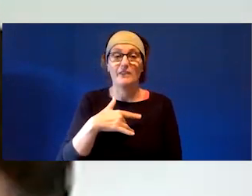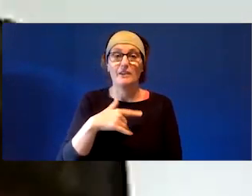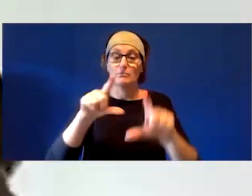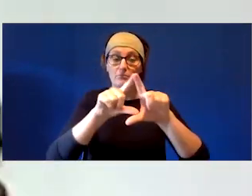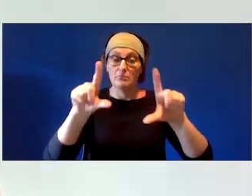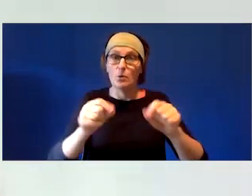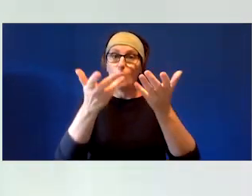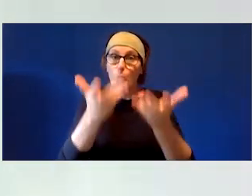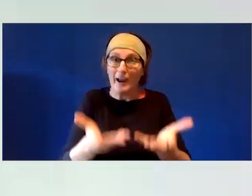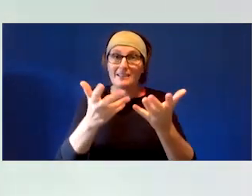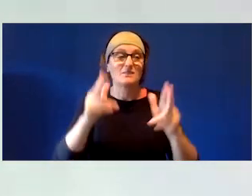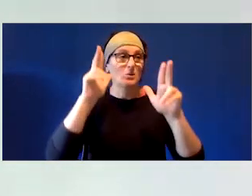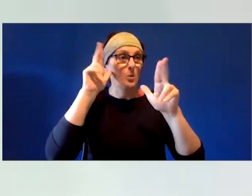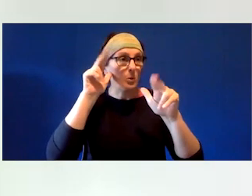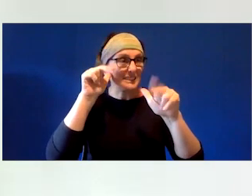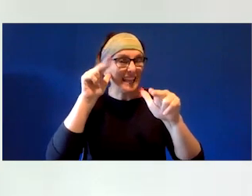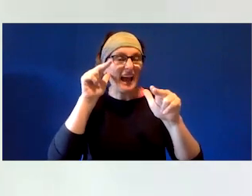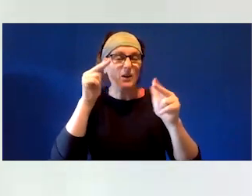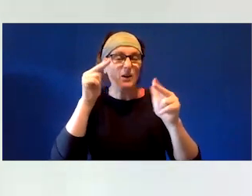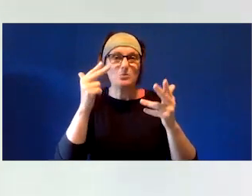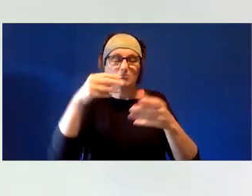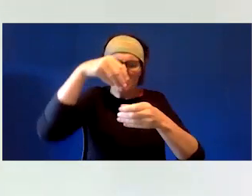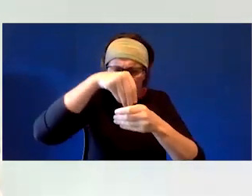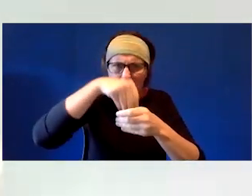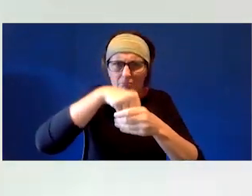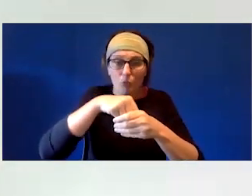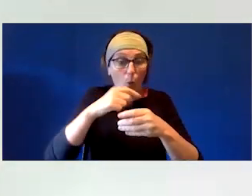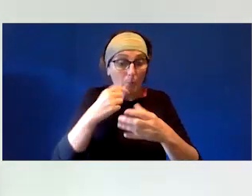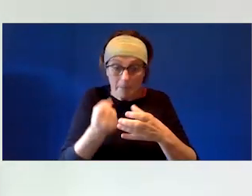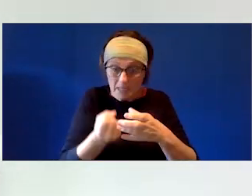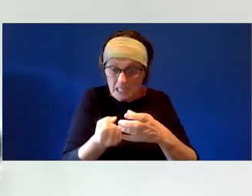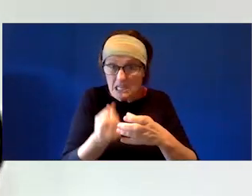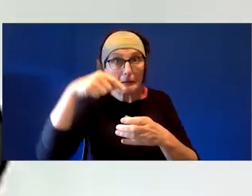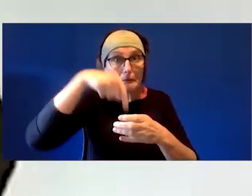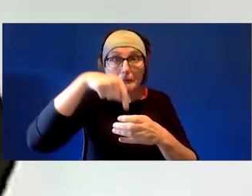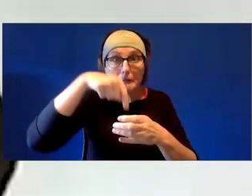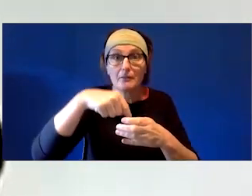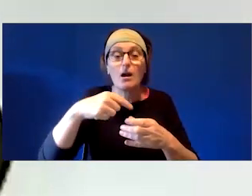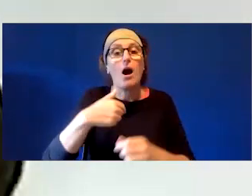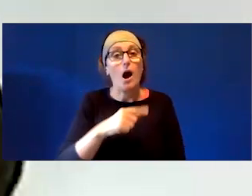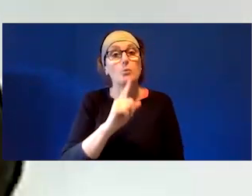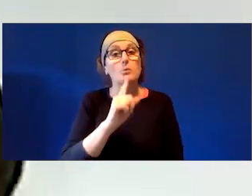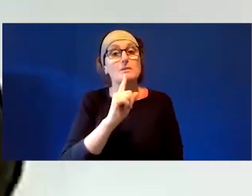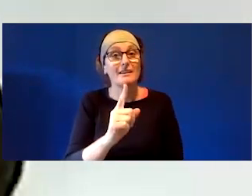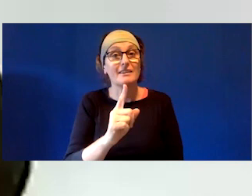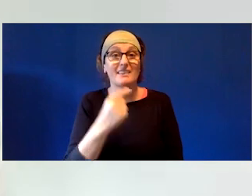heaviness, the relevance of the material in your wallet, or the lack of relevance in your wallet, I would argue that is similar for artists at